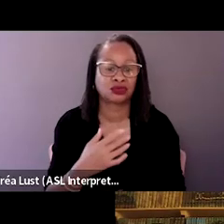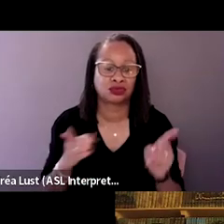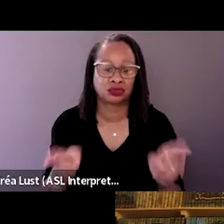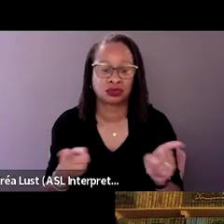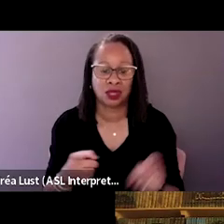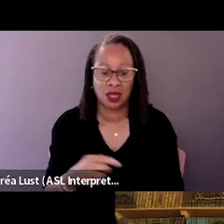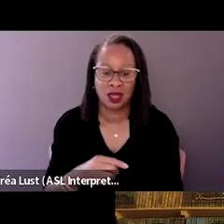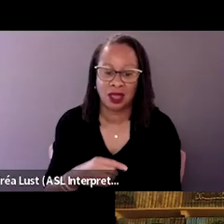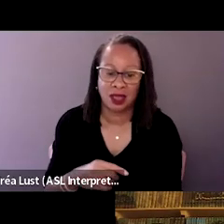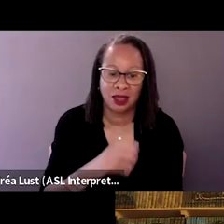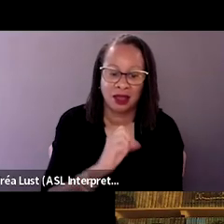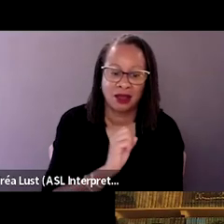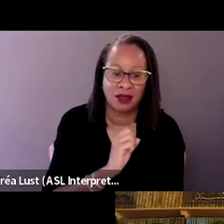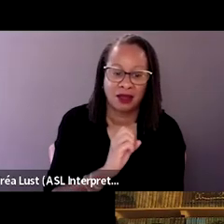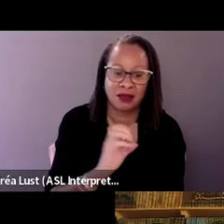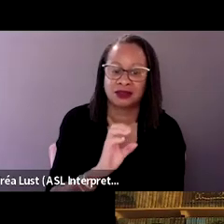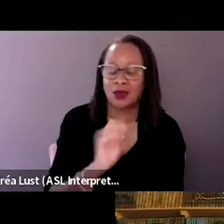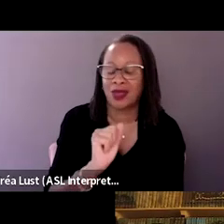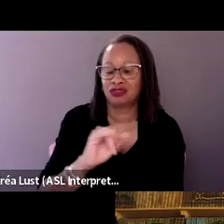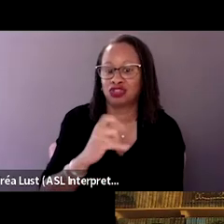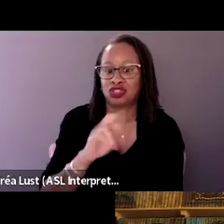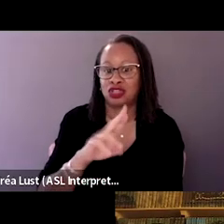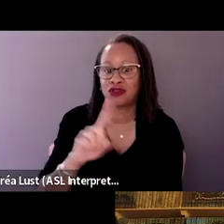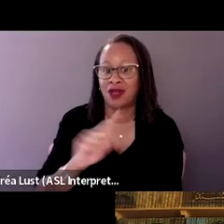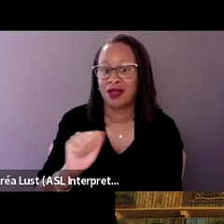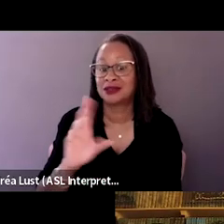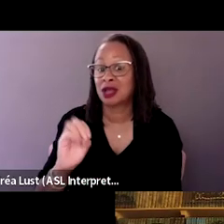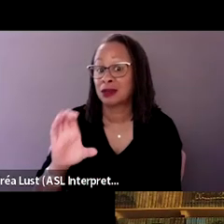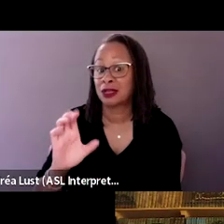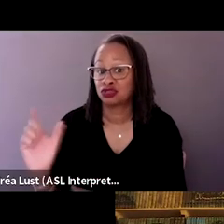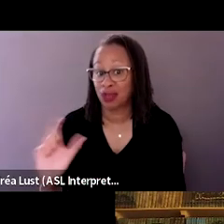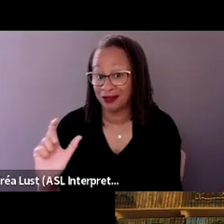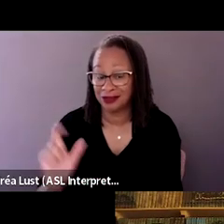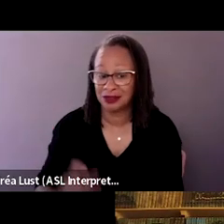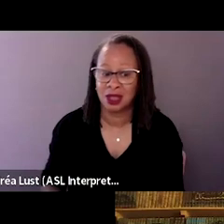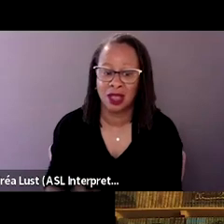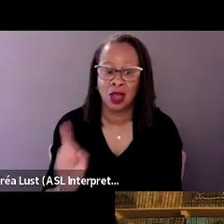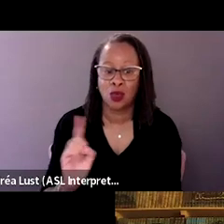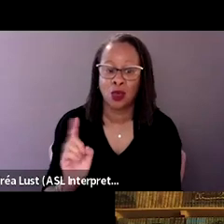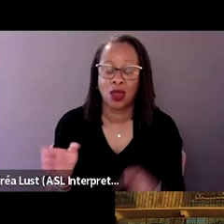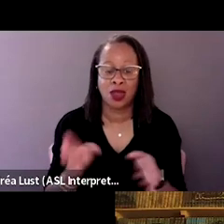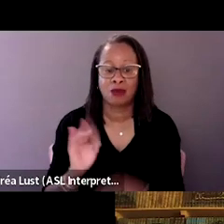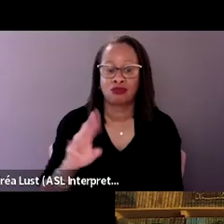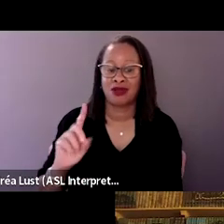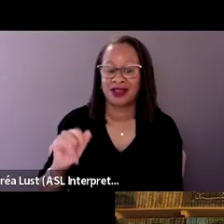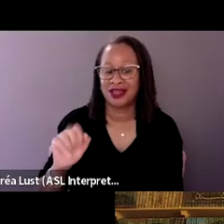at Al Jazeera Documentary Channels. Where broadcaster you can say more in broadcast